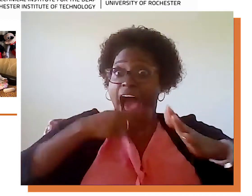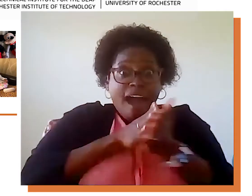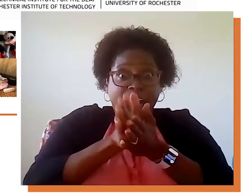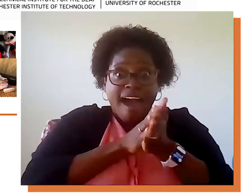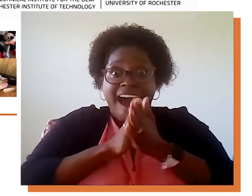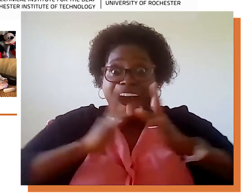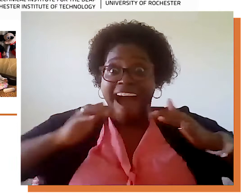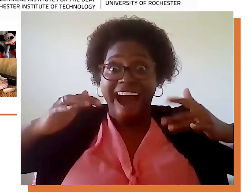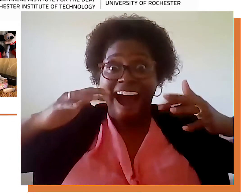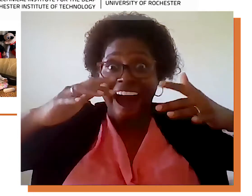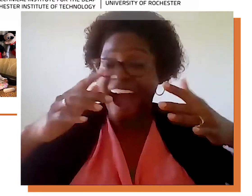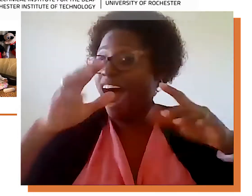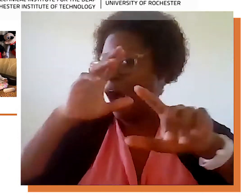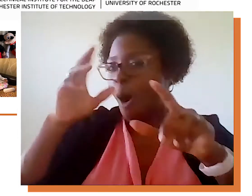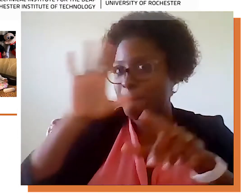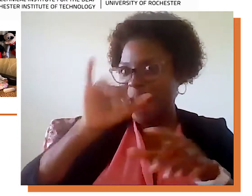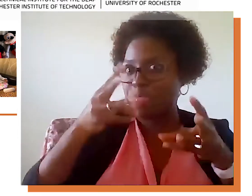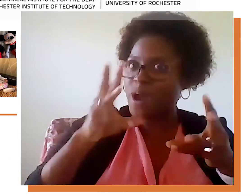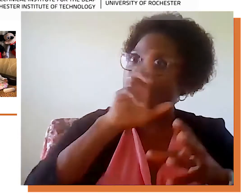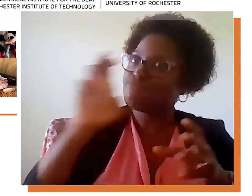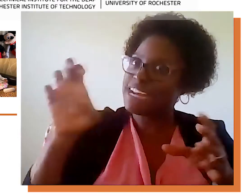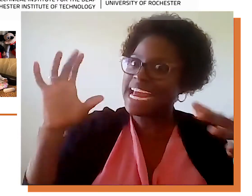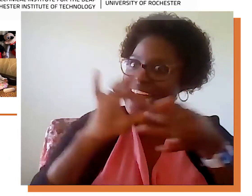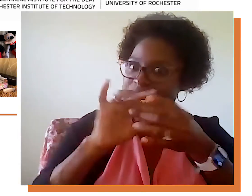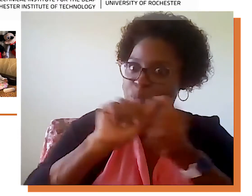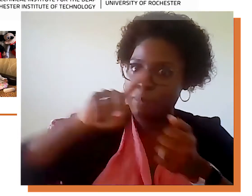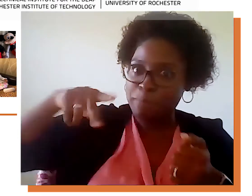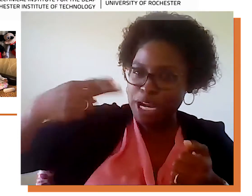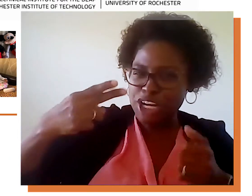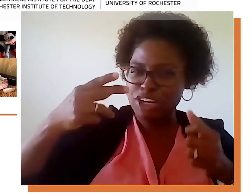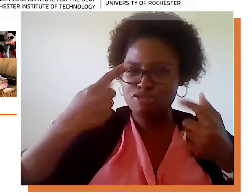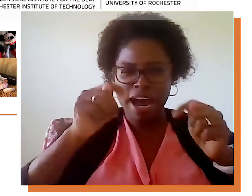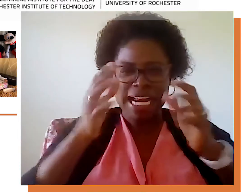And just as I got started with this, just as I had reconnected with Peter